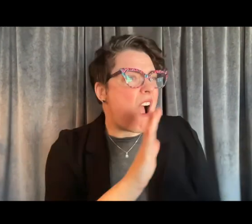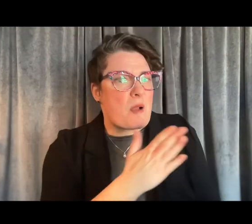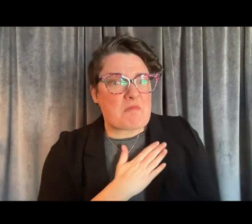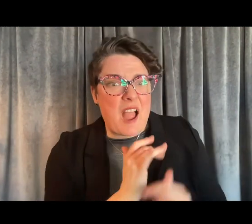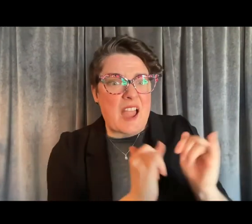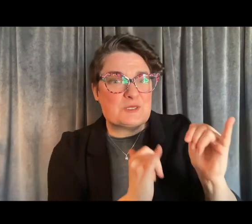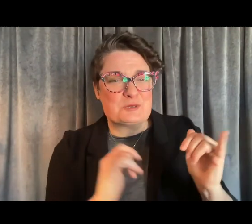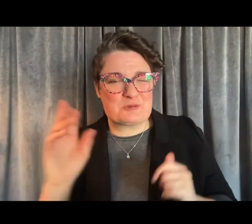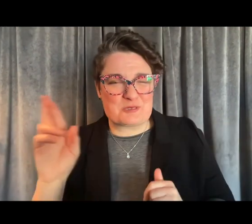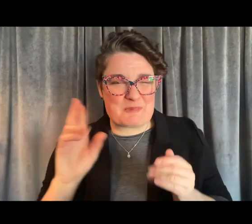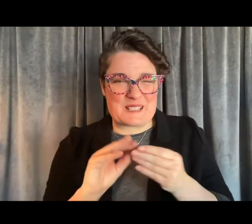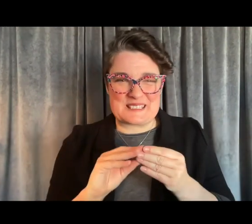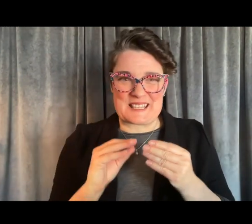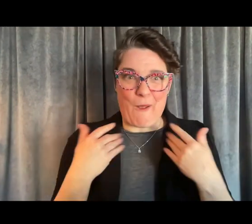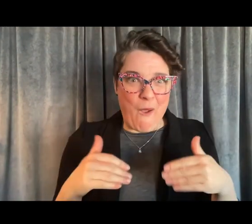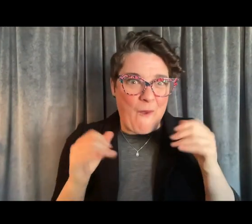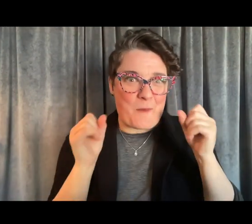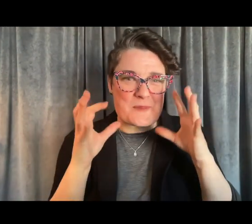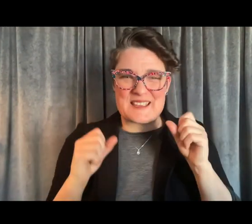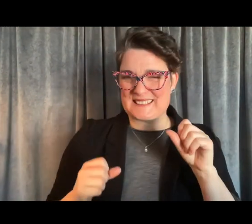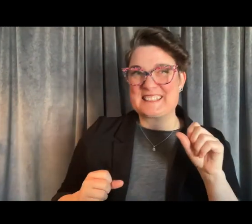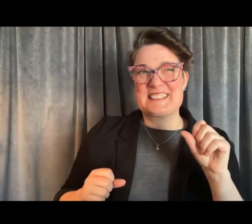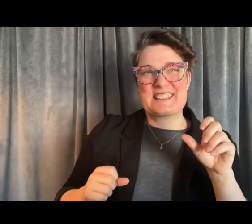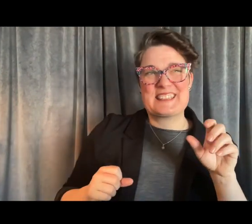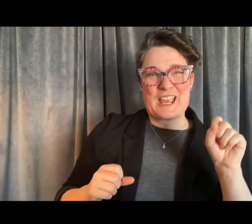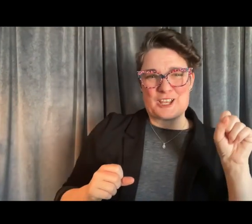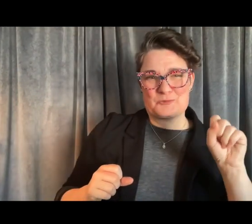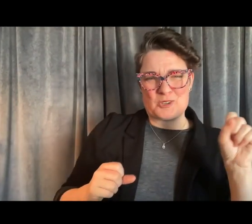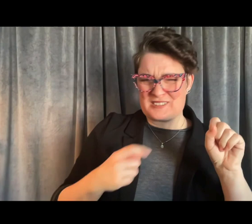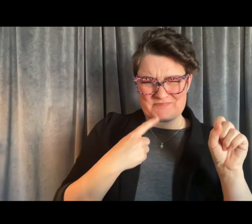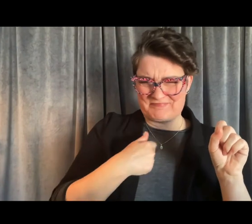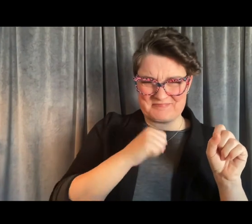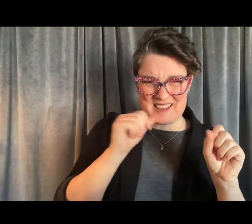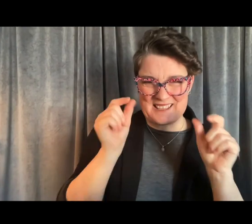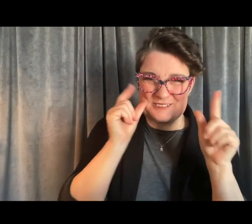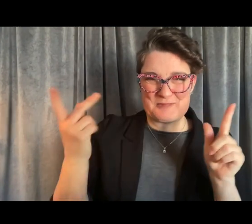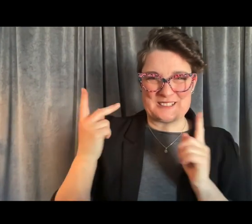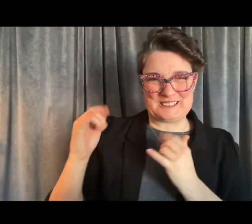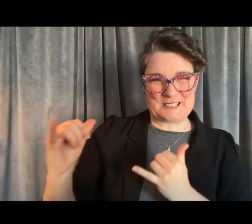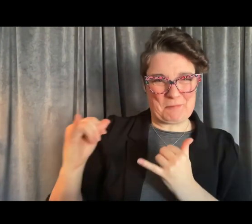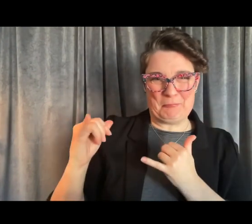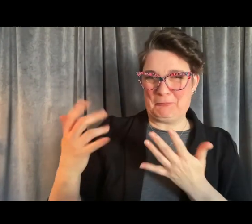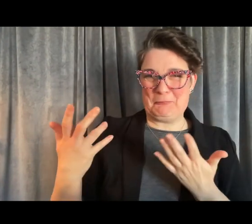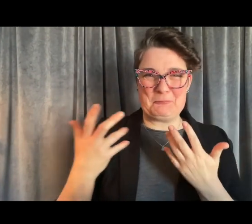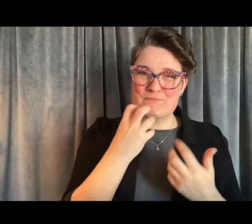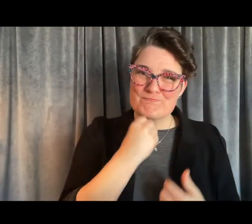Rebekah: That's so amazing! Socket: I'm not surprised that we have a favorite card that's the same.